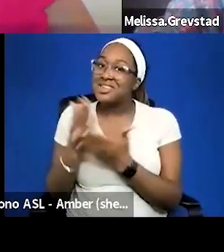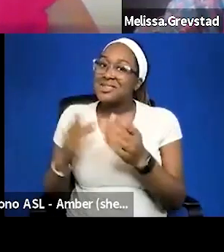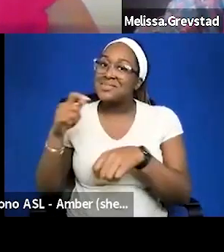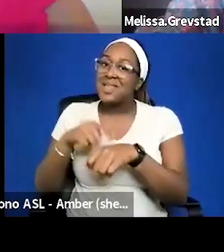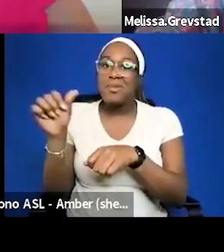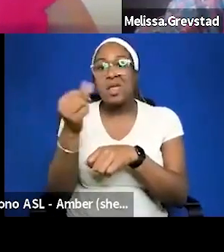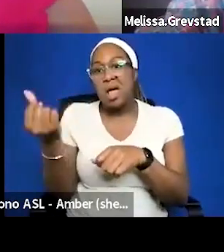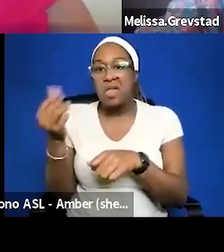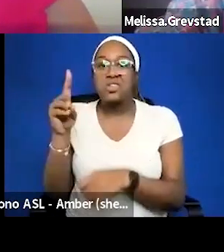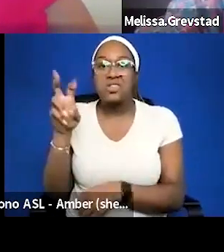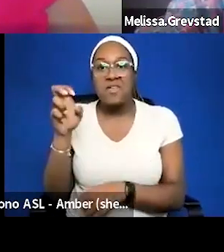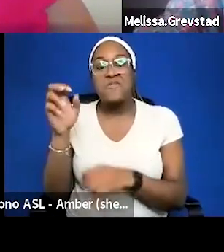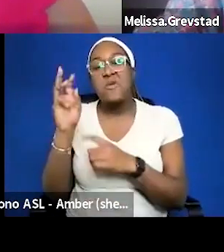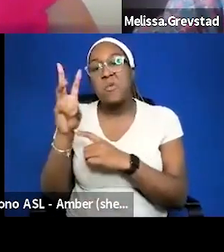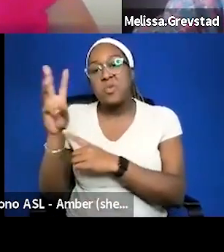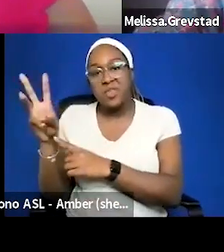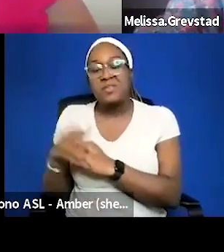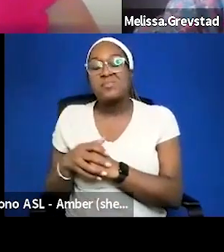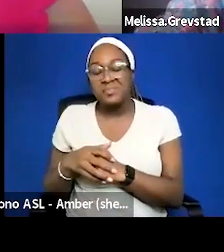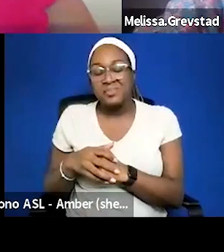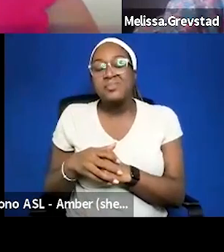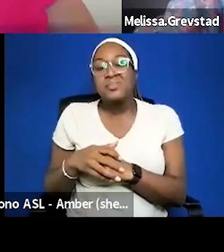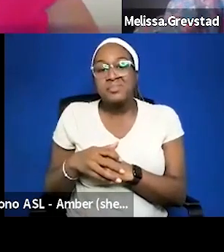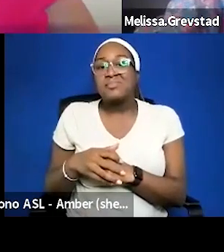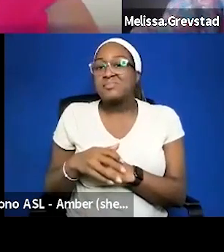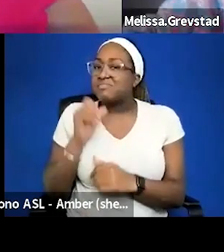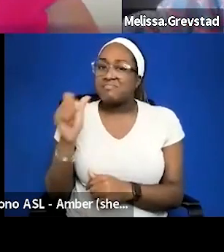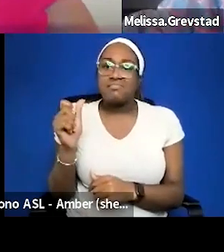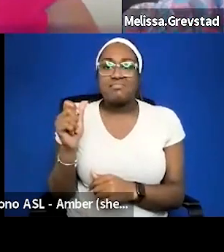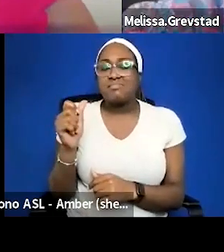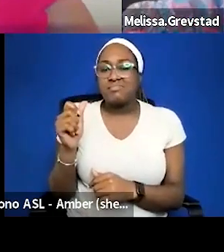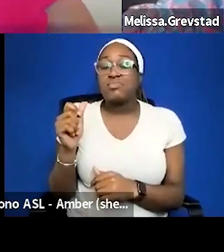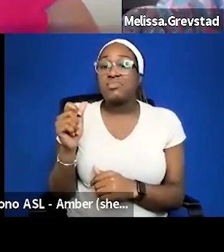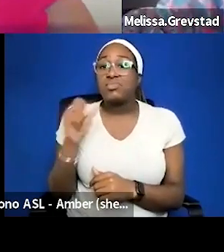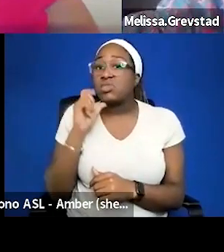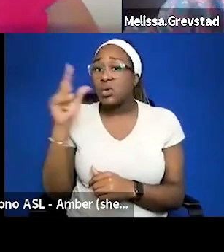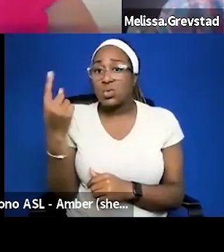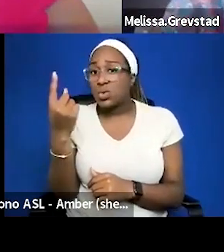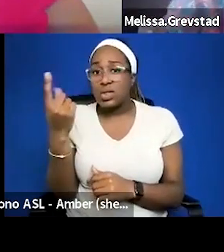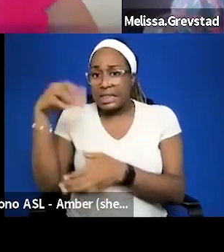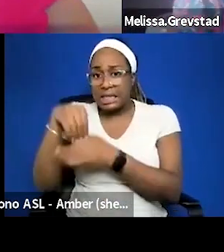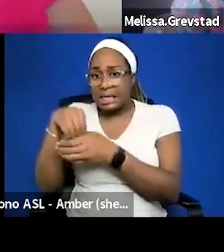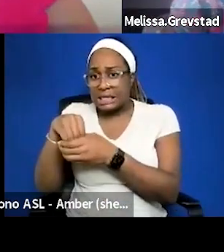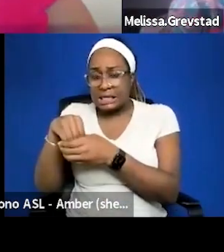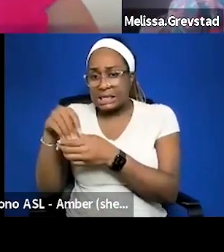you know Melissa talked about and Dana talks about how this is not what they're trying to do is not only within the fact specific campaign.